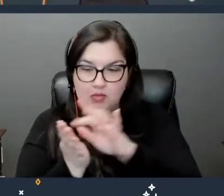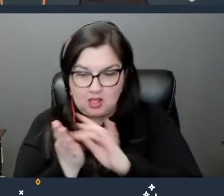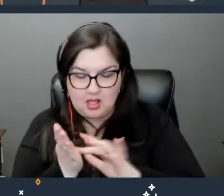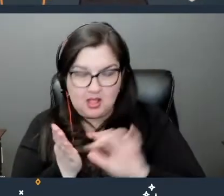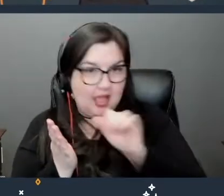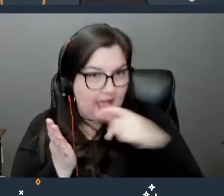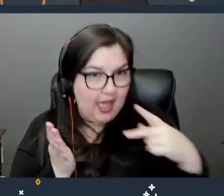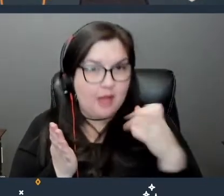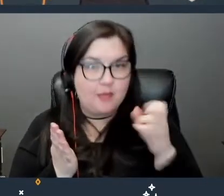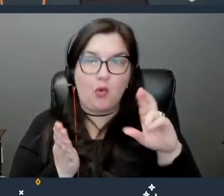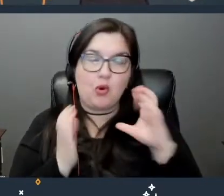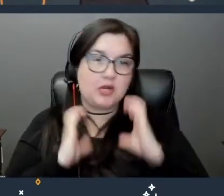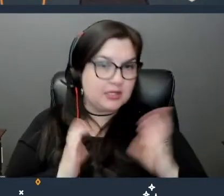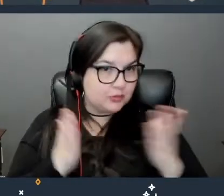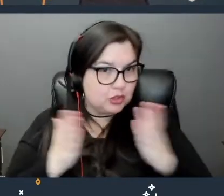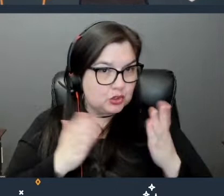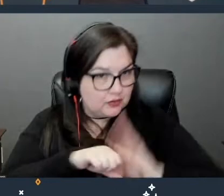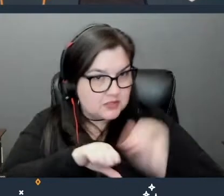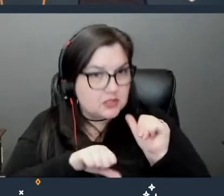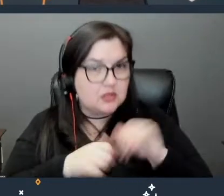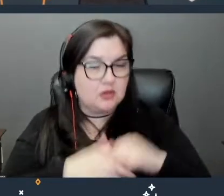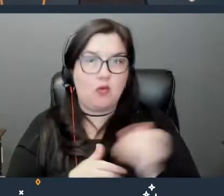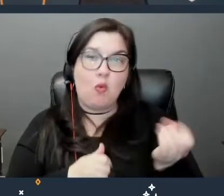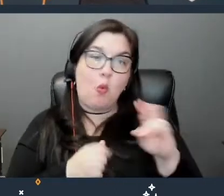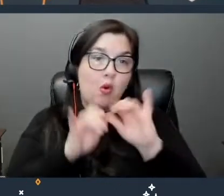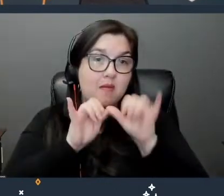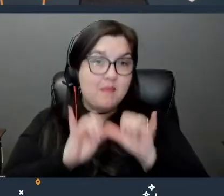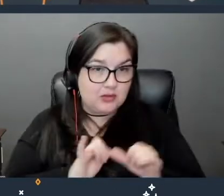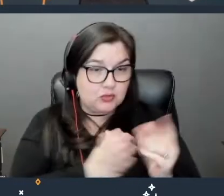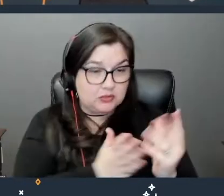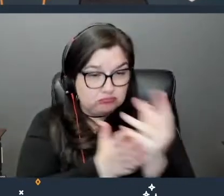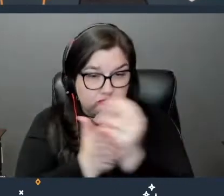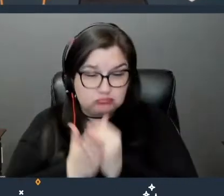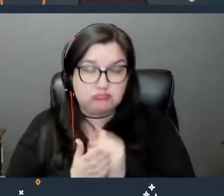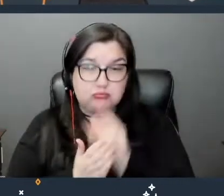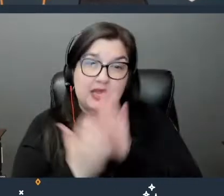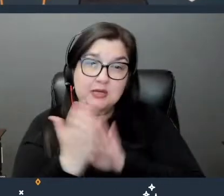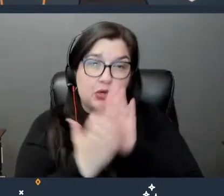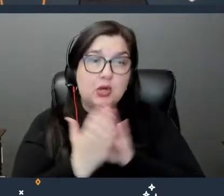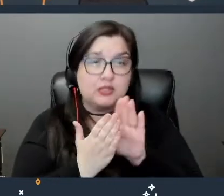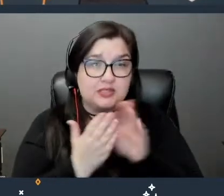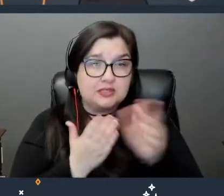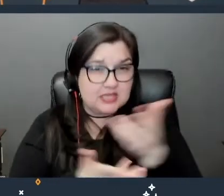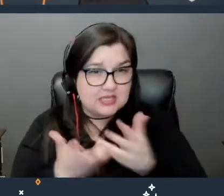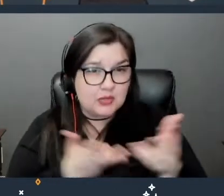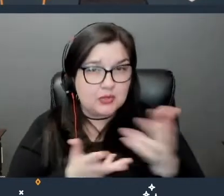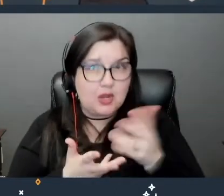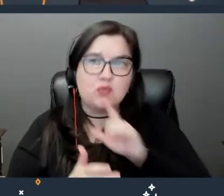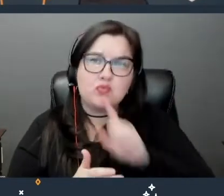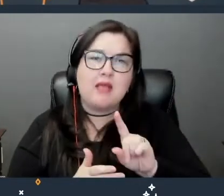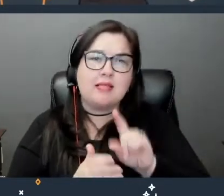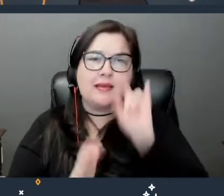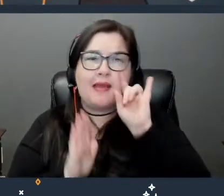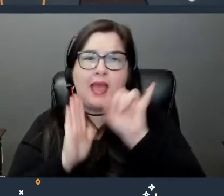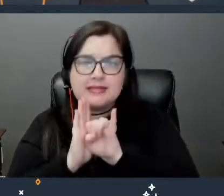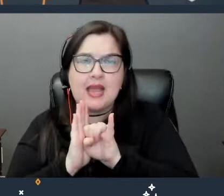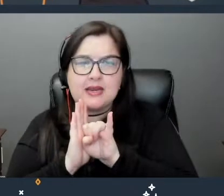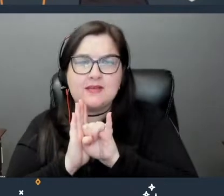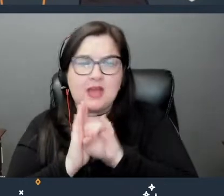or gathering metrics about in-person interactions, the first step is identifying the data sources that helps shine a light on the business performance,